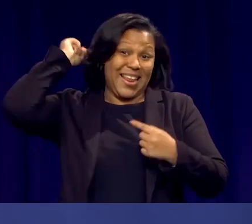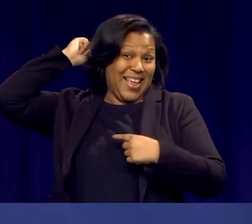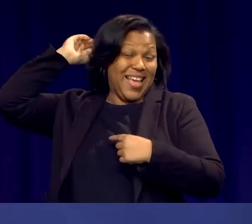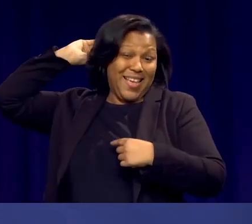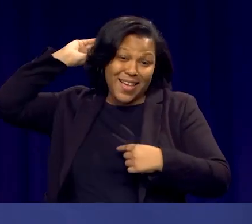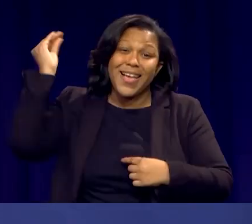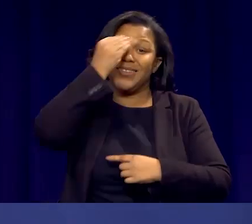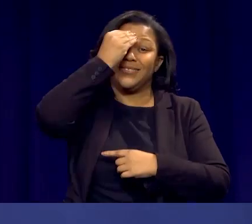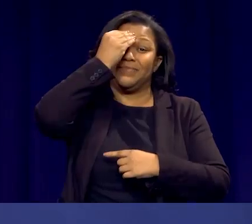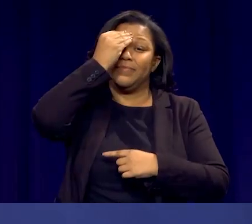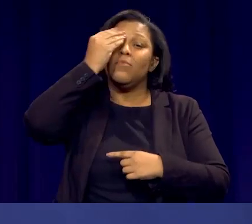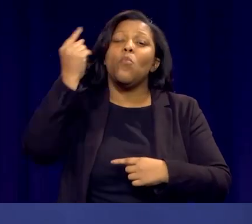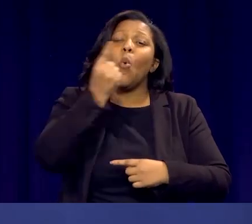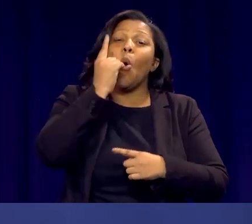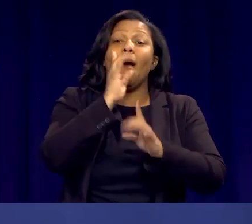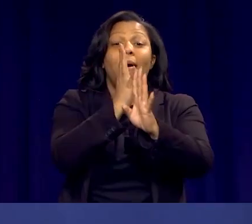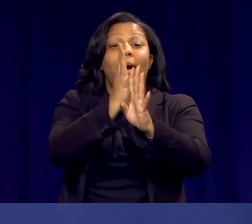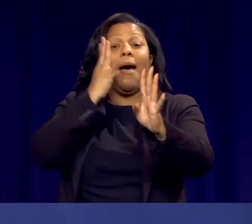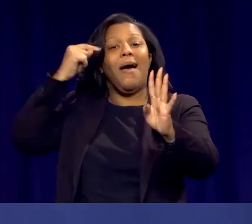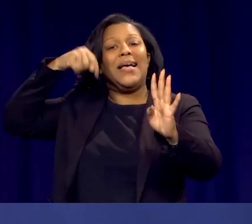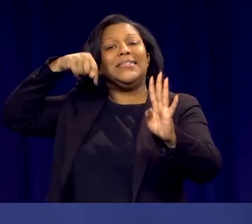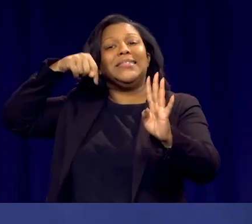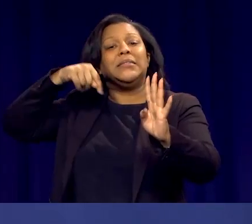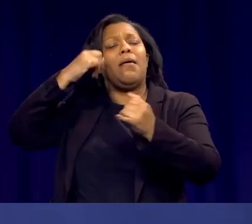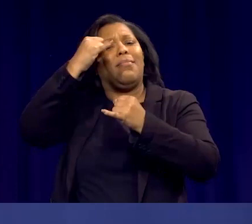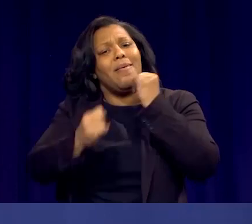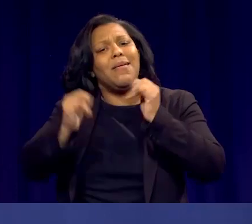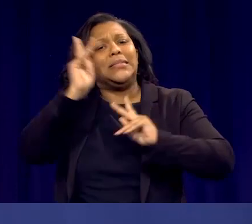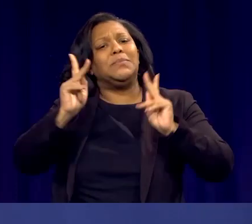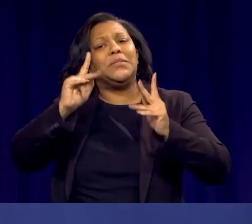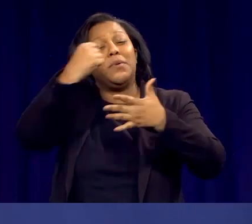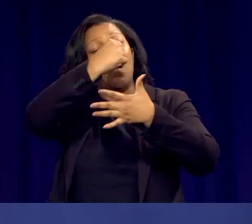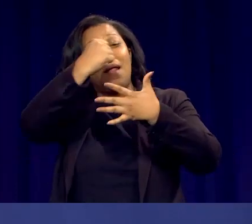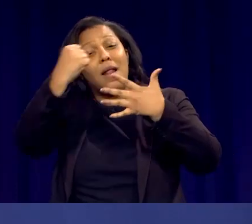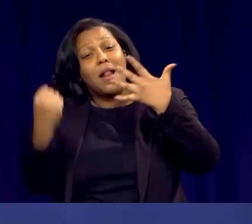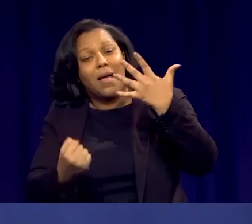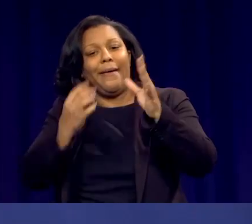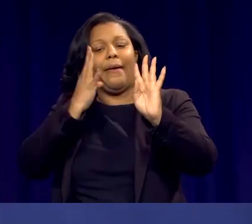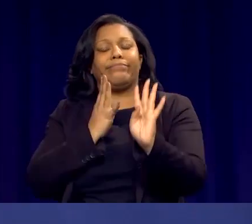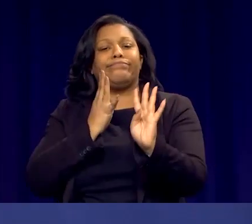and keep us, you know, at the front instead of being at the back of the line